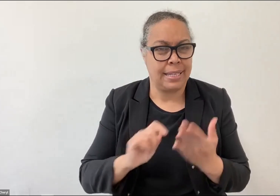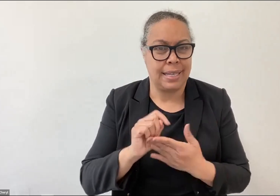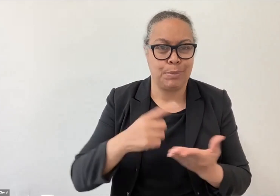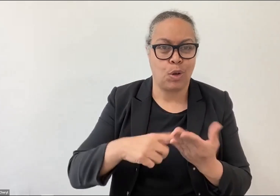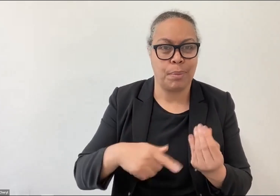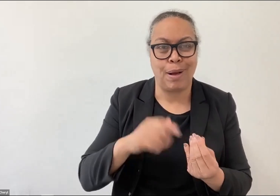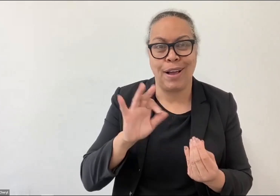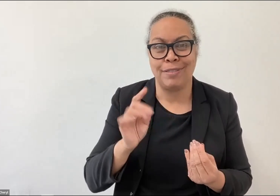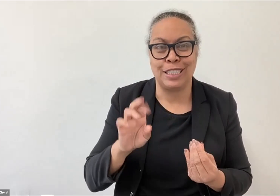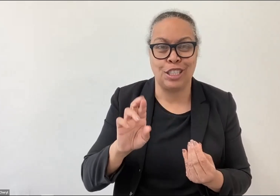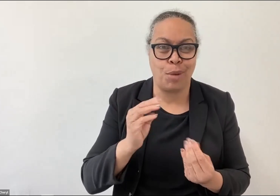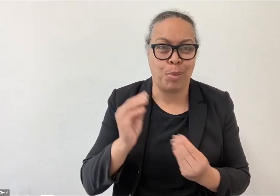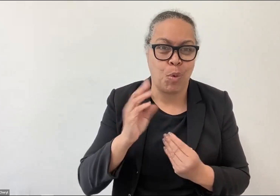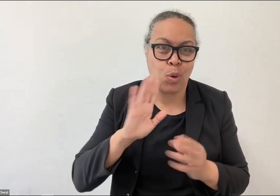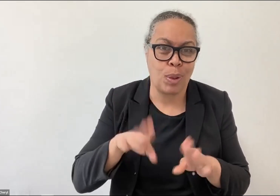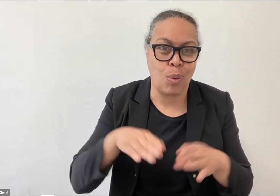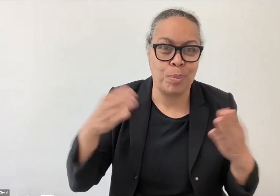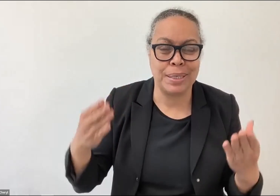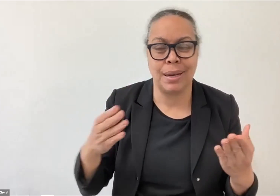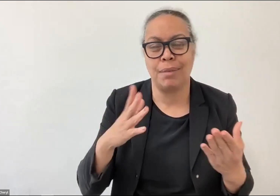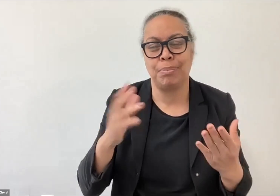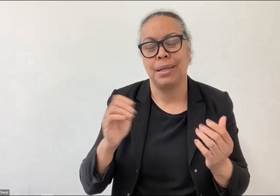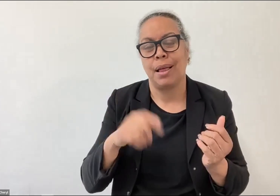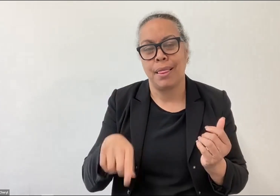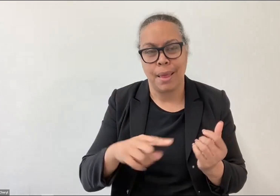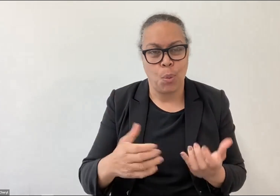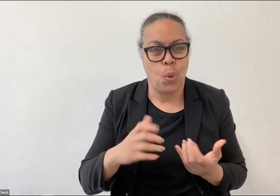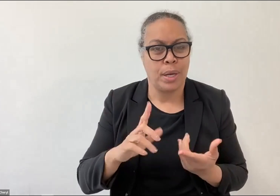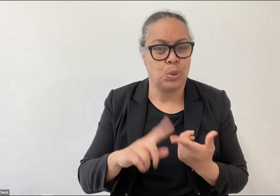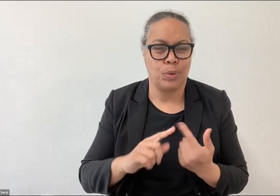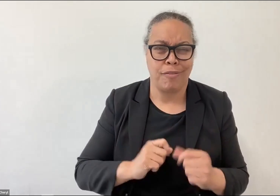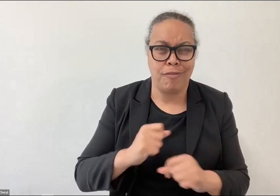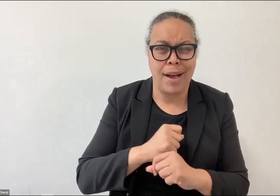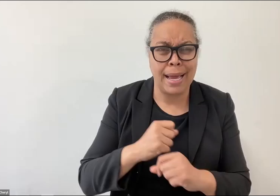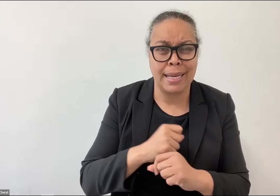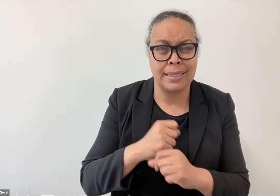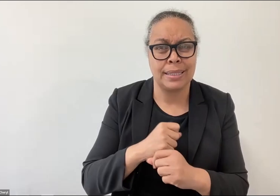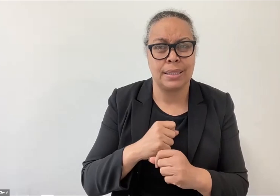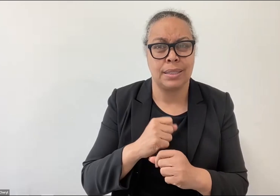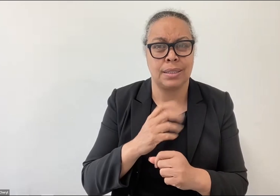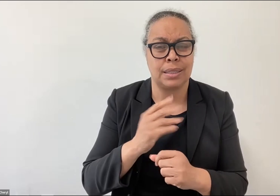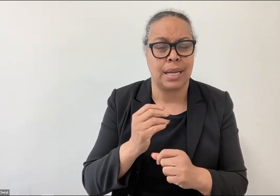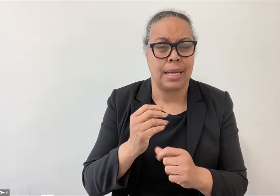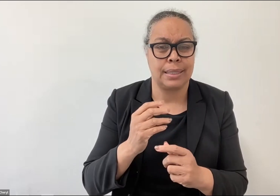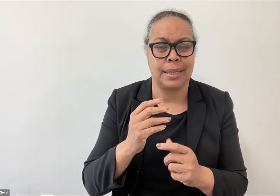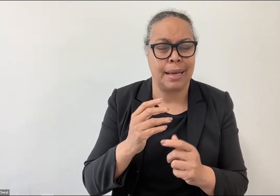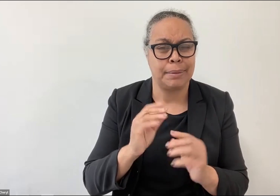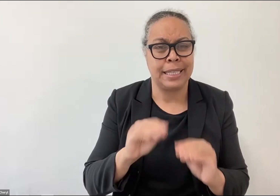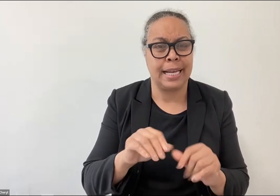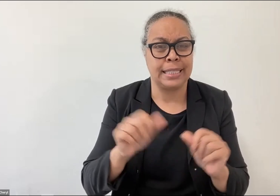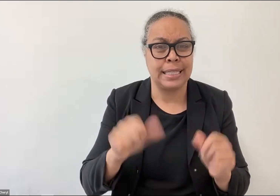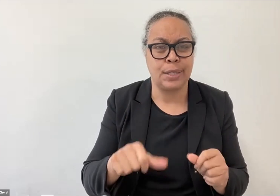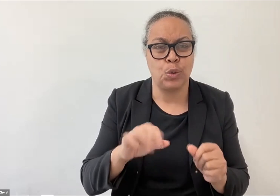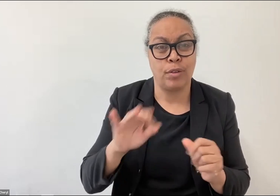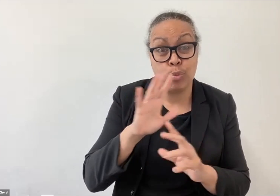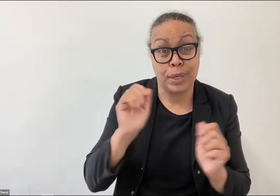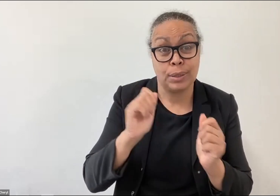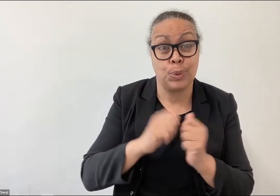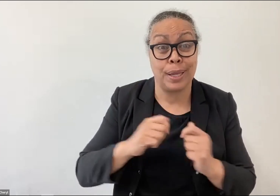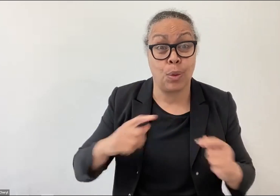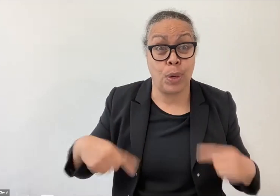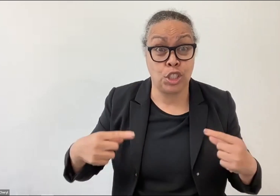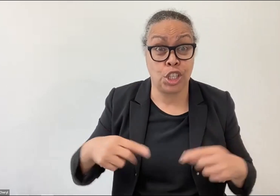Memorial opening up, and how they wanted to fight to get at a statue of the President in a wheelchair.